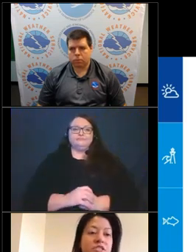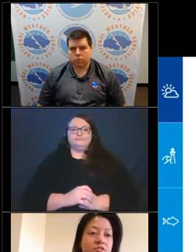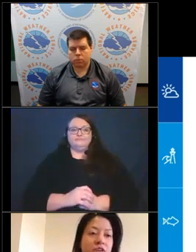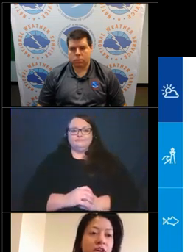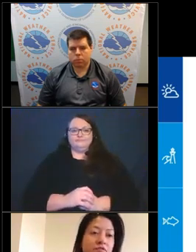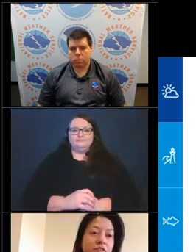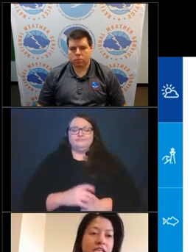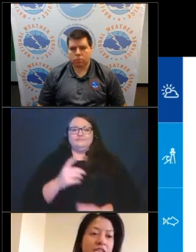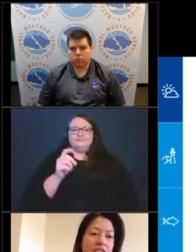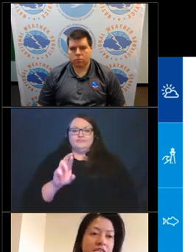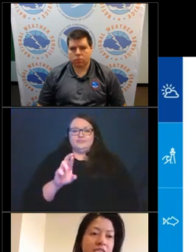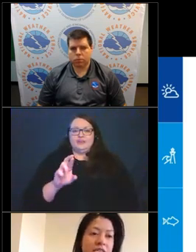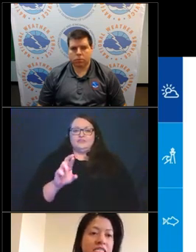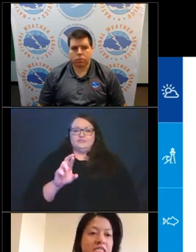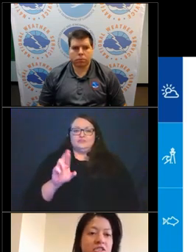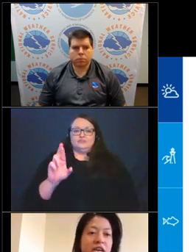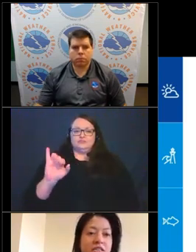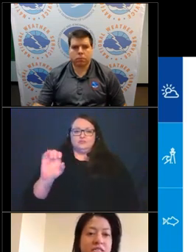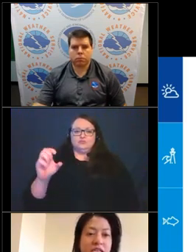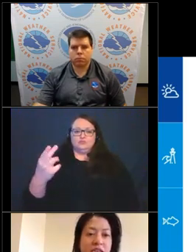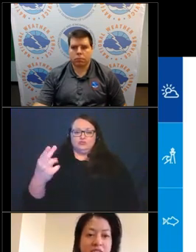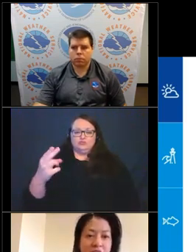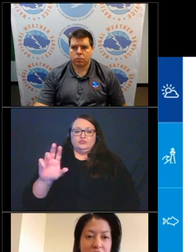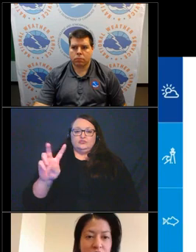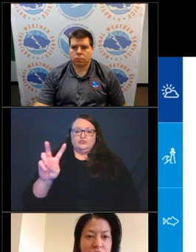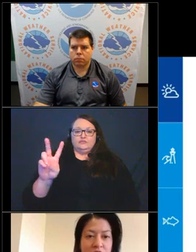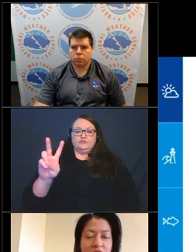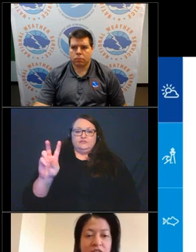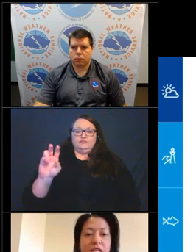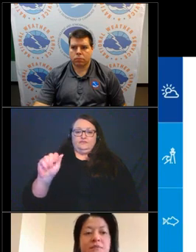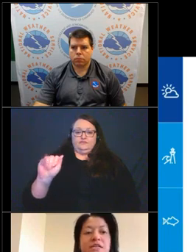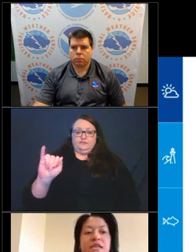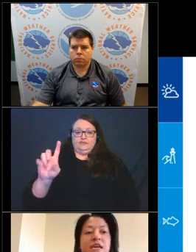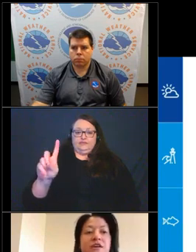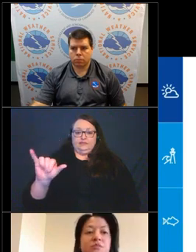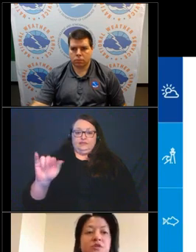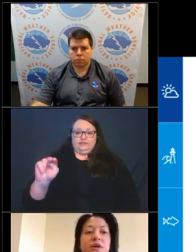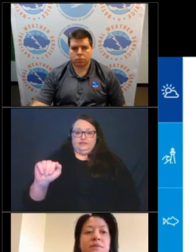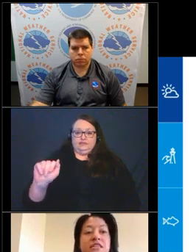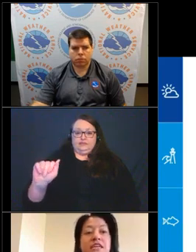Dr. Rish Vaidyanathan is a Senior Health Scientist with the Climate and Health Program